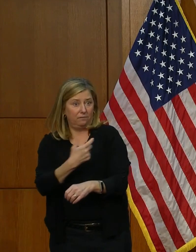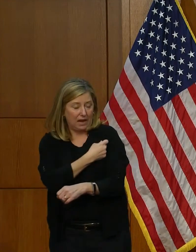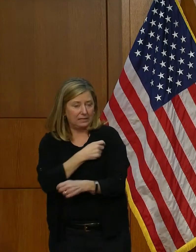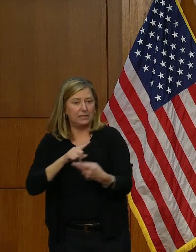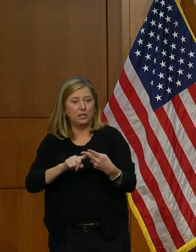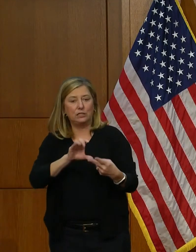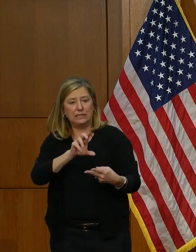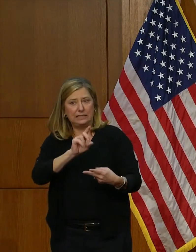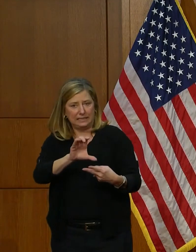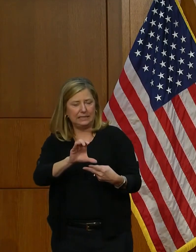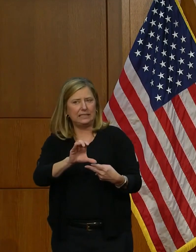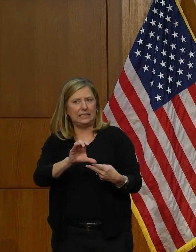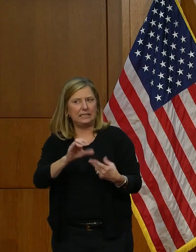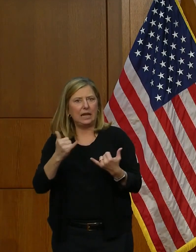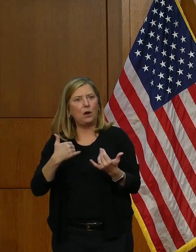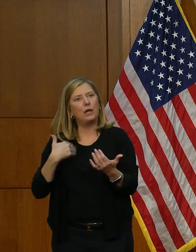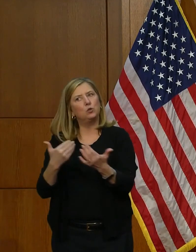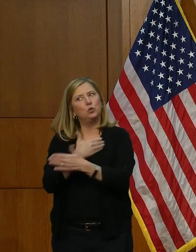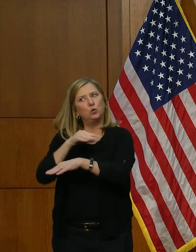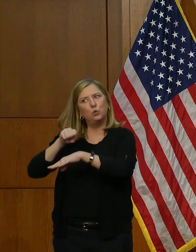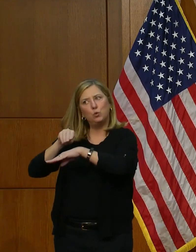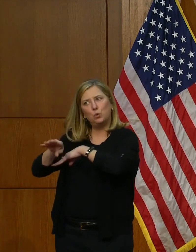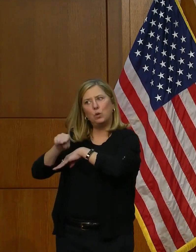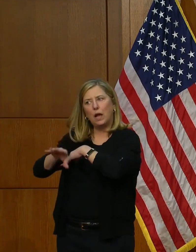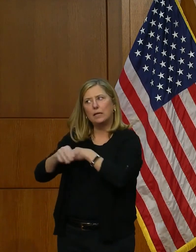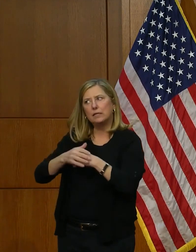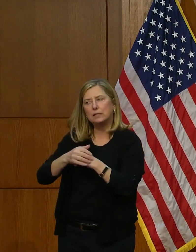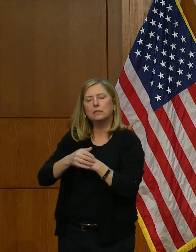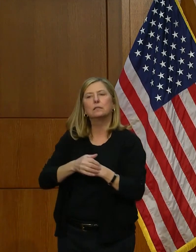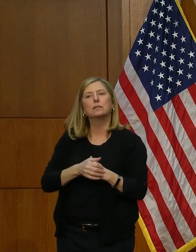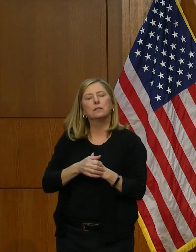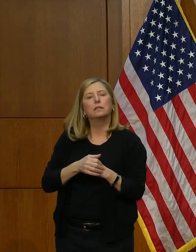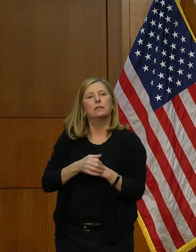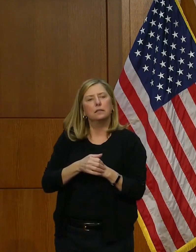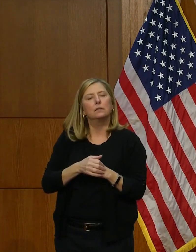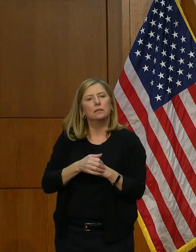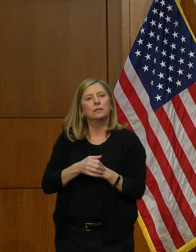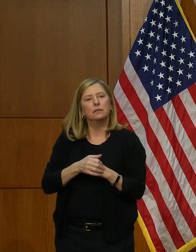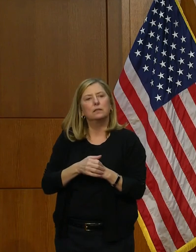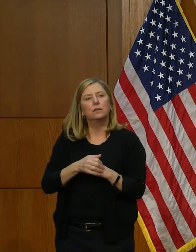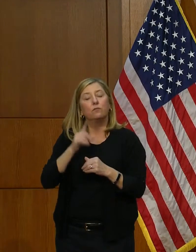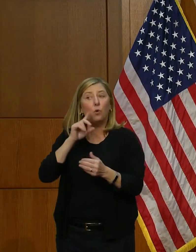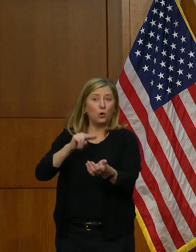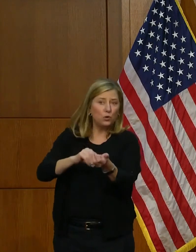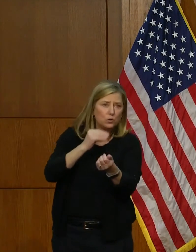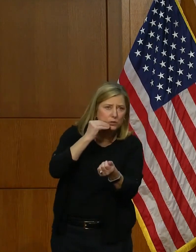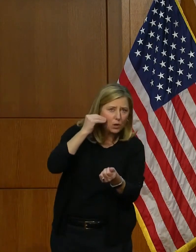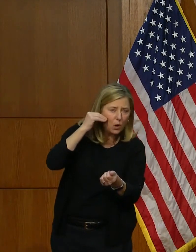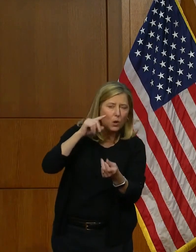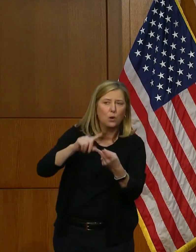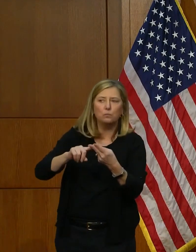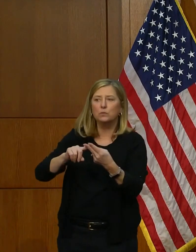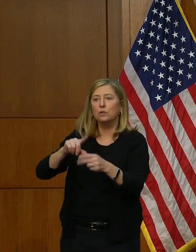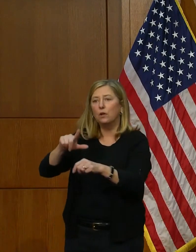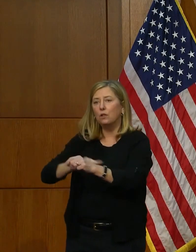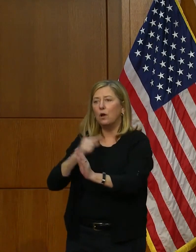THAT MORE PEOPLE ARE GETTING VACCINATED, AND THE SPEED YOU SEE IS USING UP ON GUIDELINES. WHAT GUYS DO YOU HAVE ON